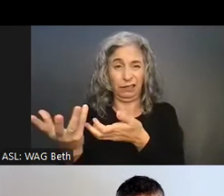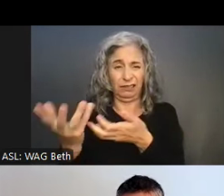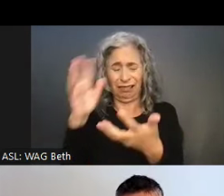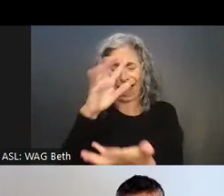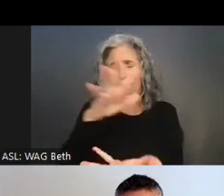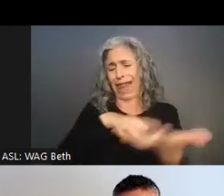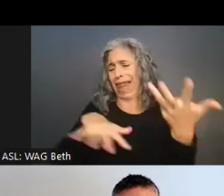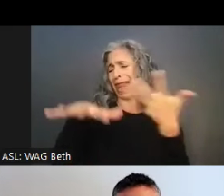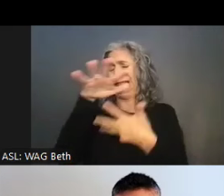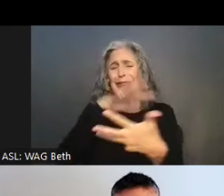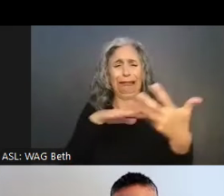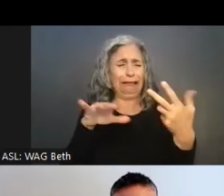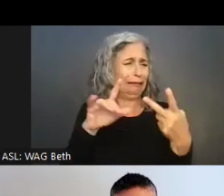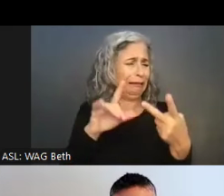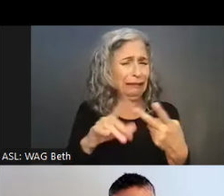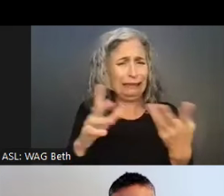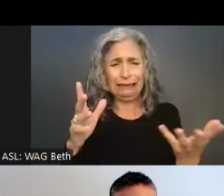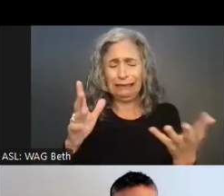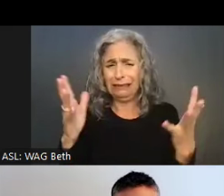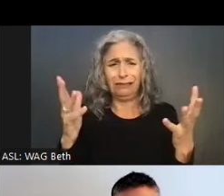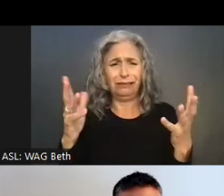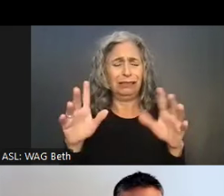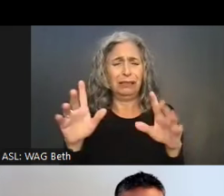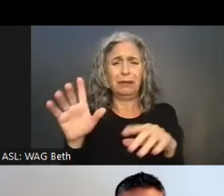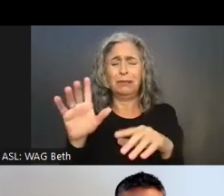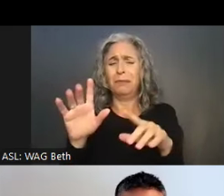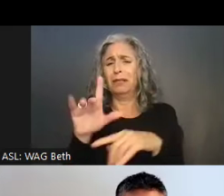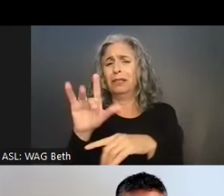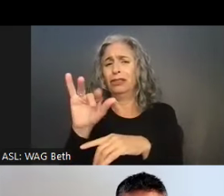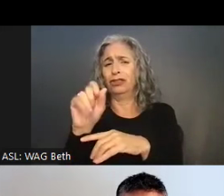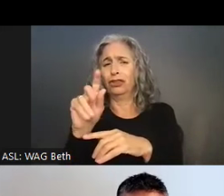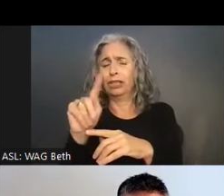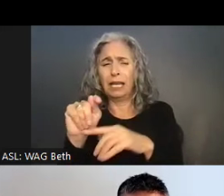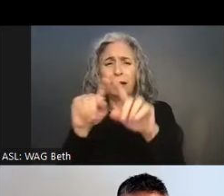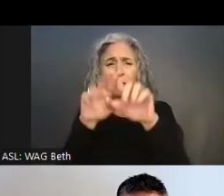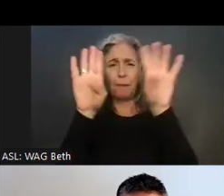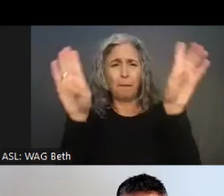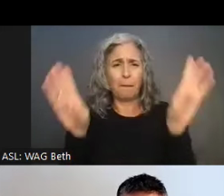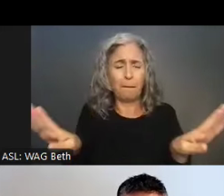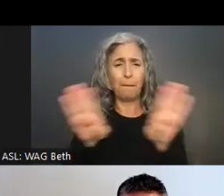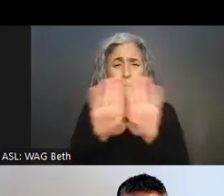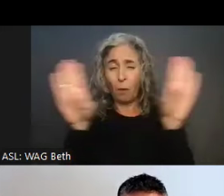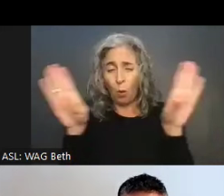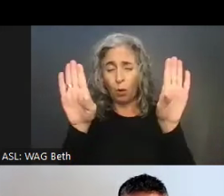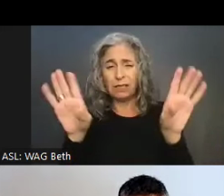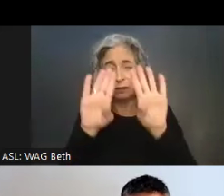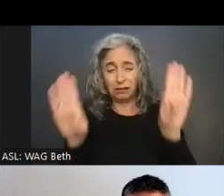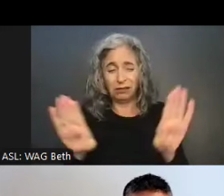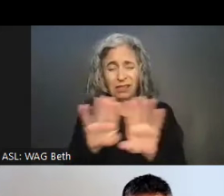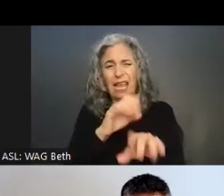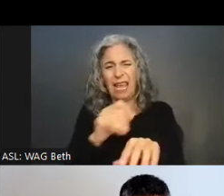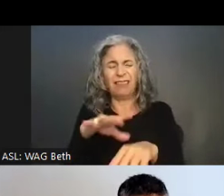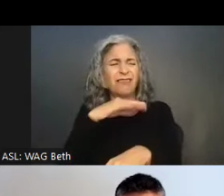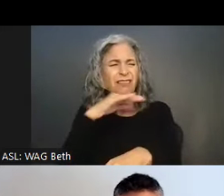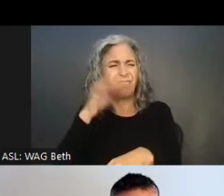it is a disorganized array of circuit boards and computer debris. At the end of our digital tools